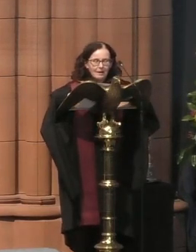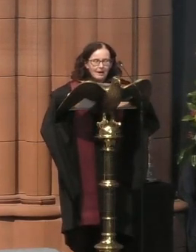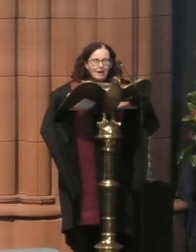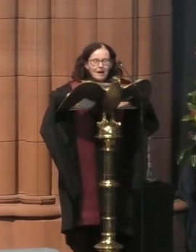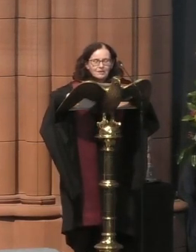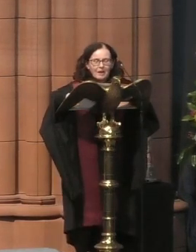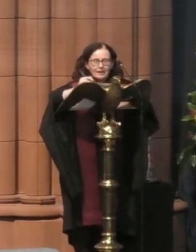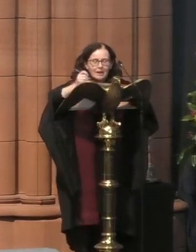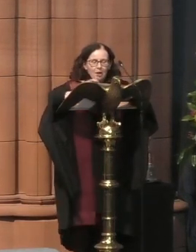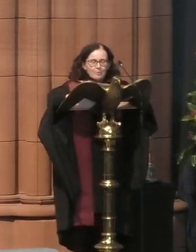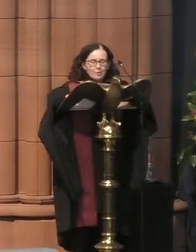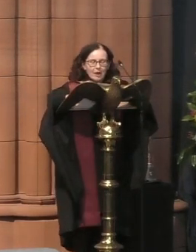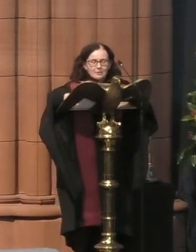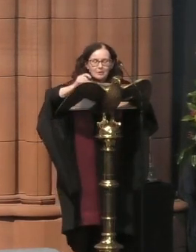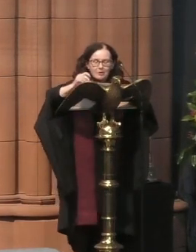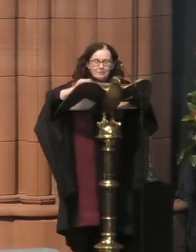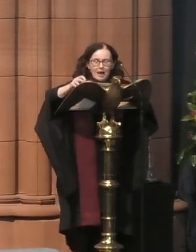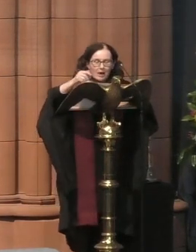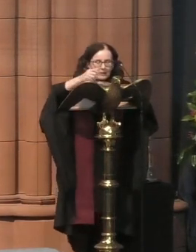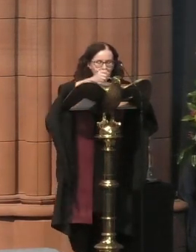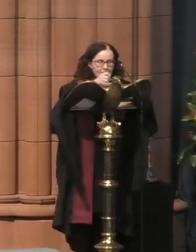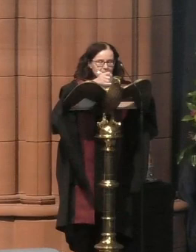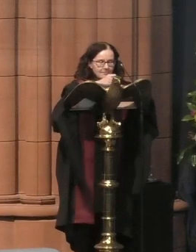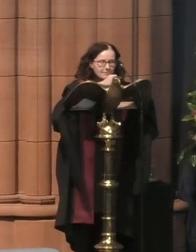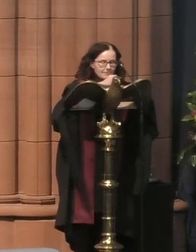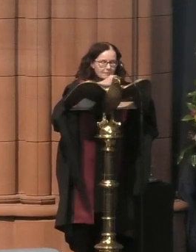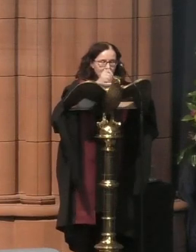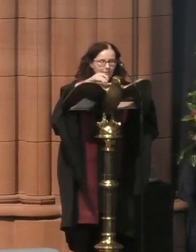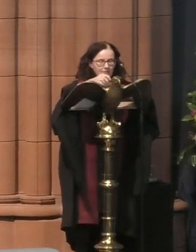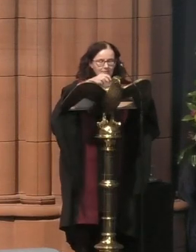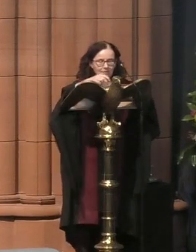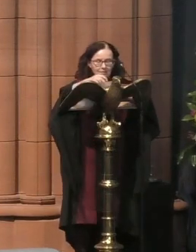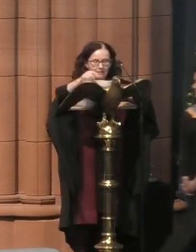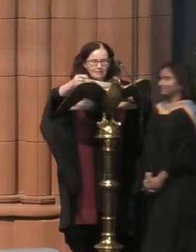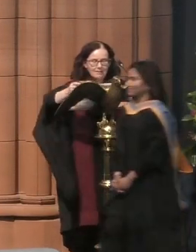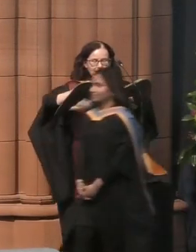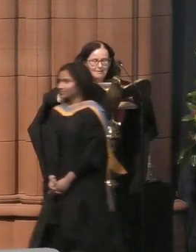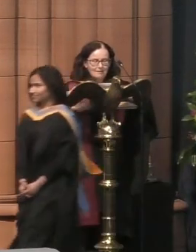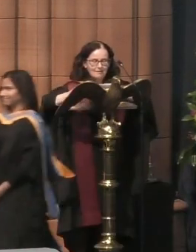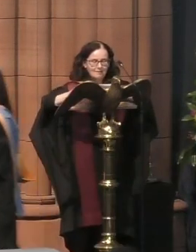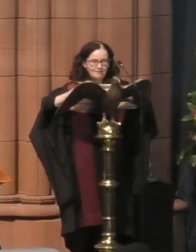Akshaya Mukund Veeravalli. (AUDIENCE APPLAUDS)